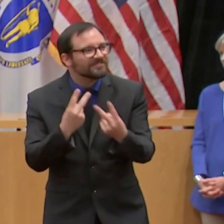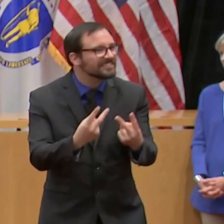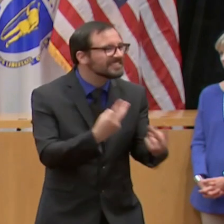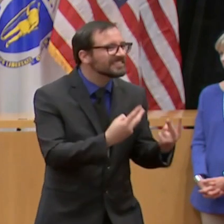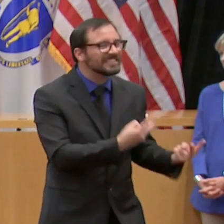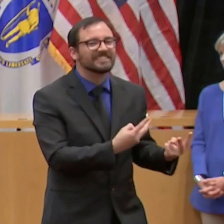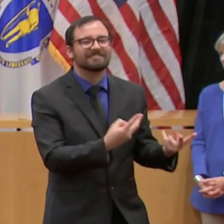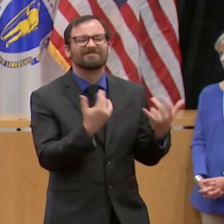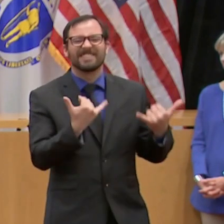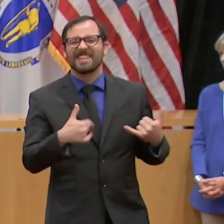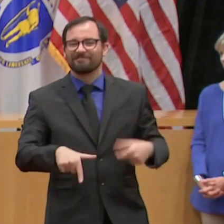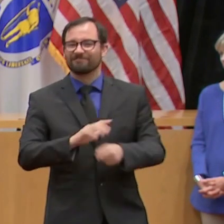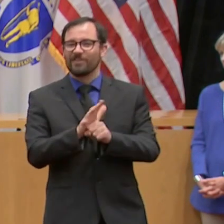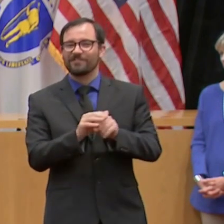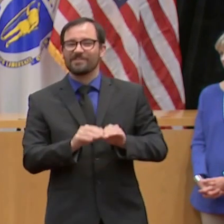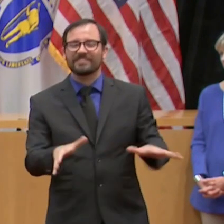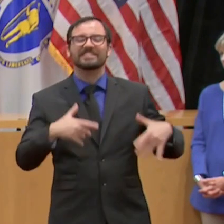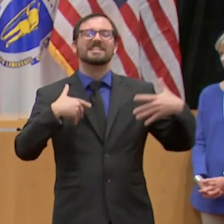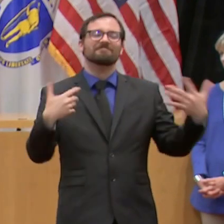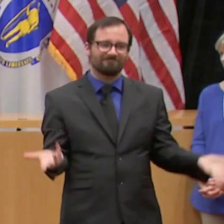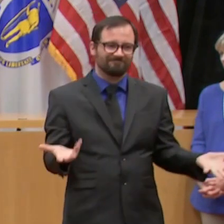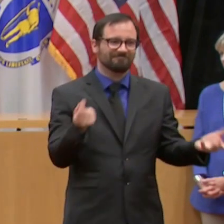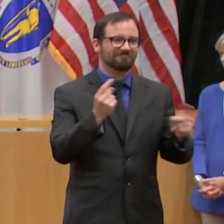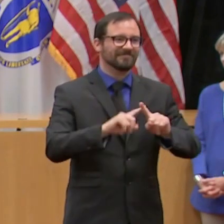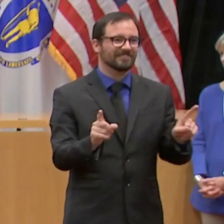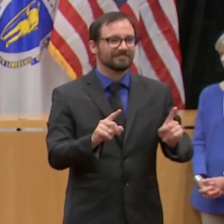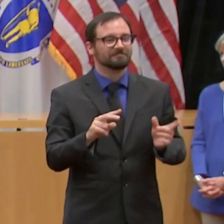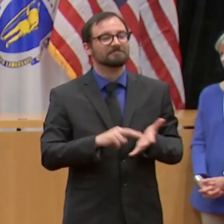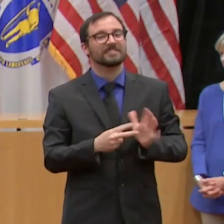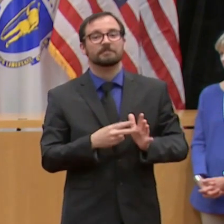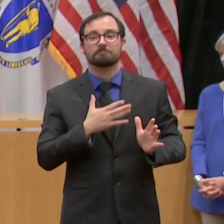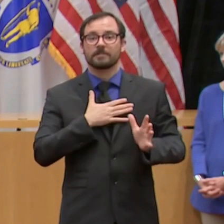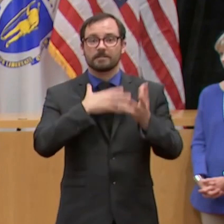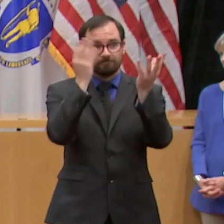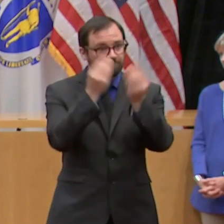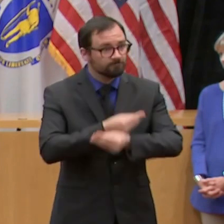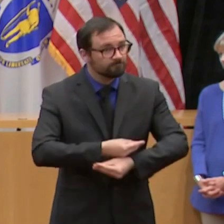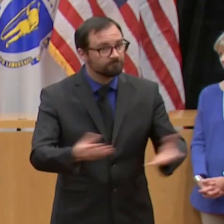PROGRAMS IN PERSON. BUT TODAY LIVING IN A COVID-19